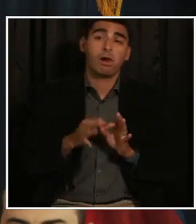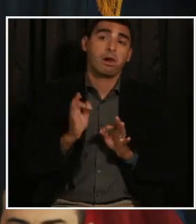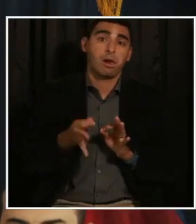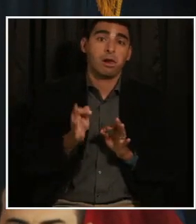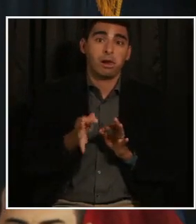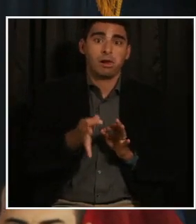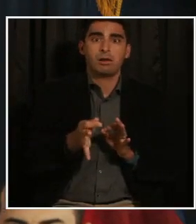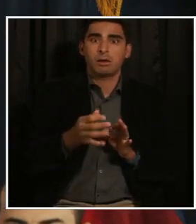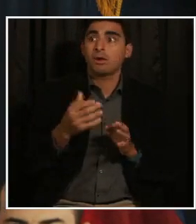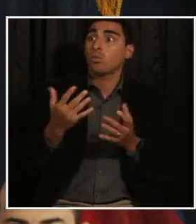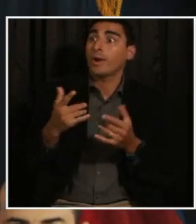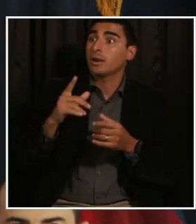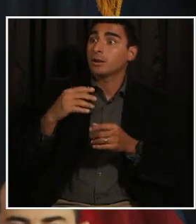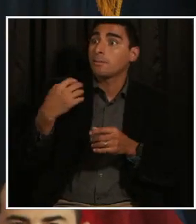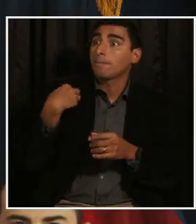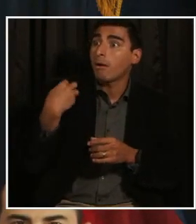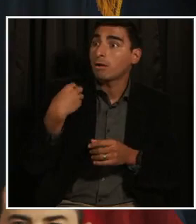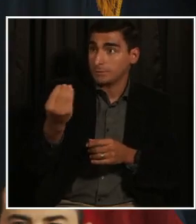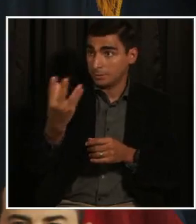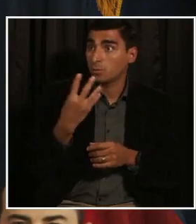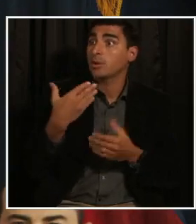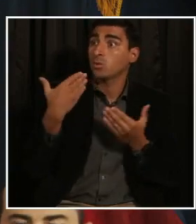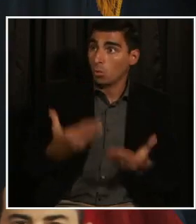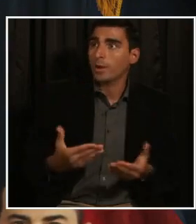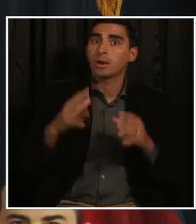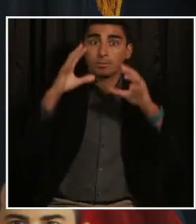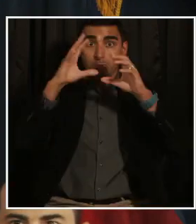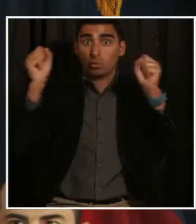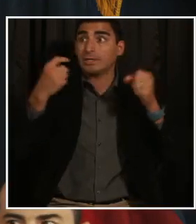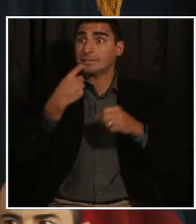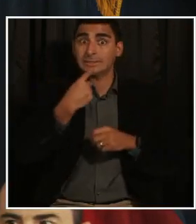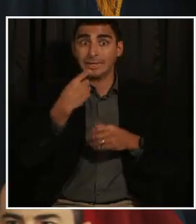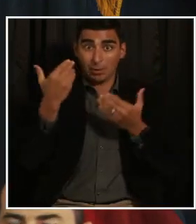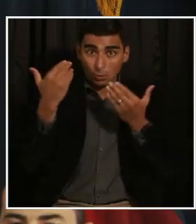your employer or your president or your governor says get vaccinated you should